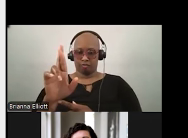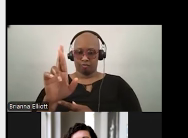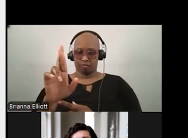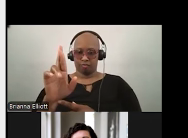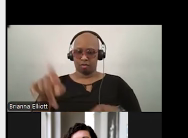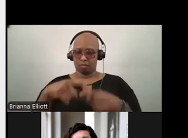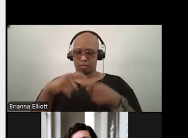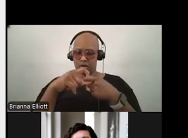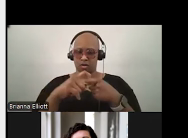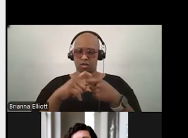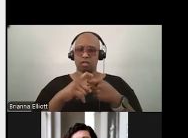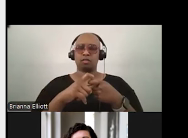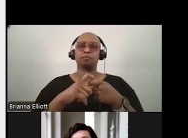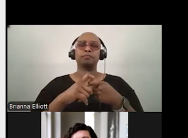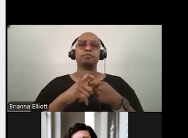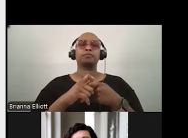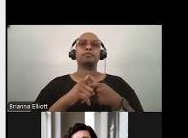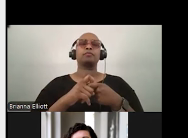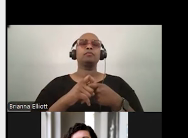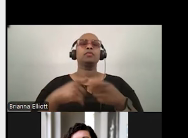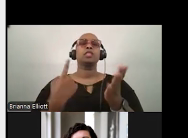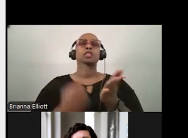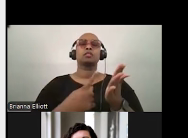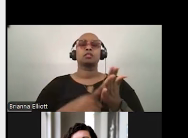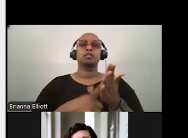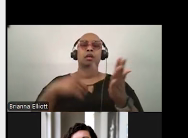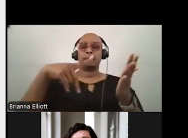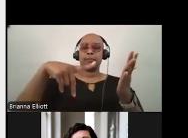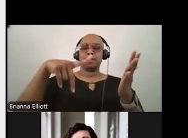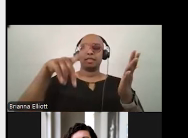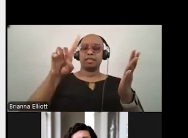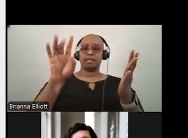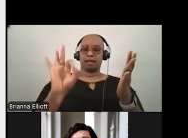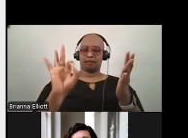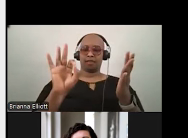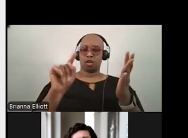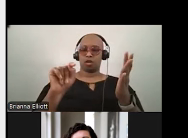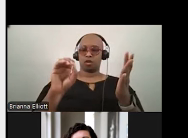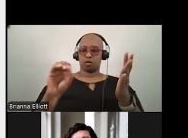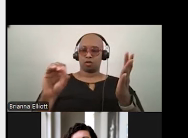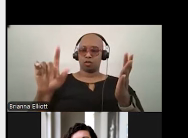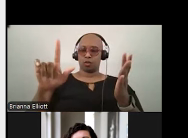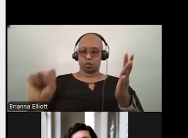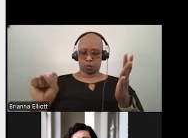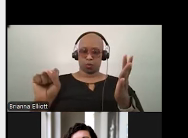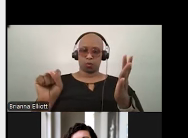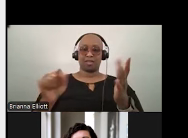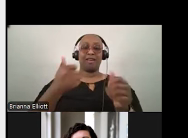and talk a little moment about PDF tools. For whatever reason, every tool to remediate PDFs and